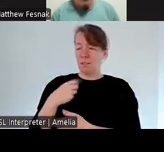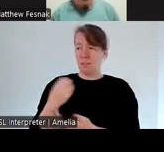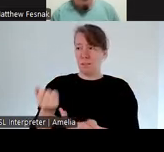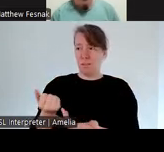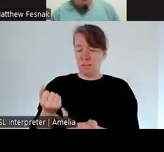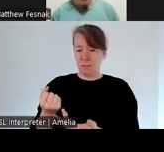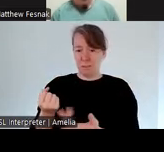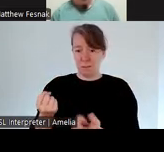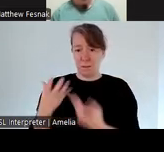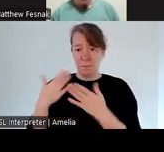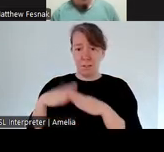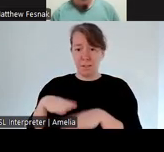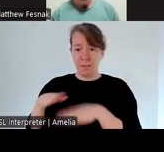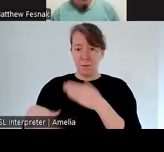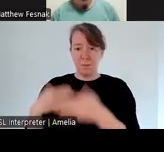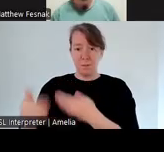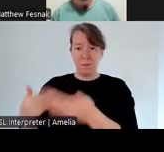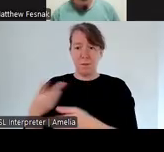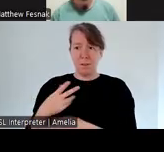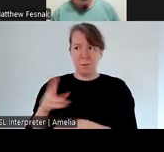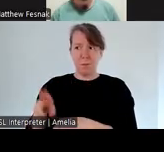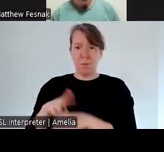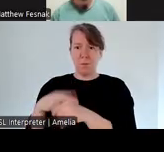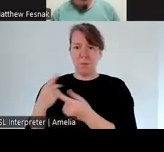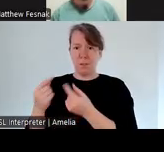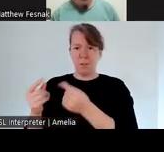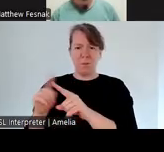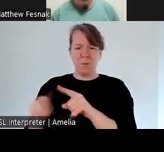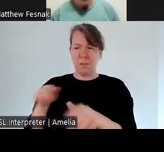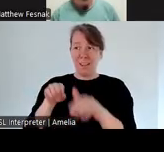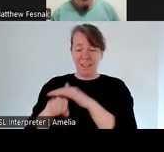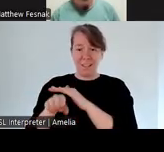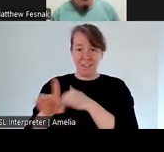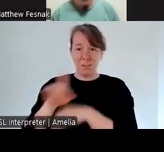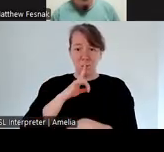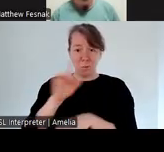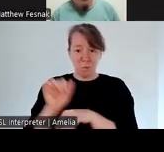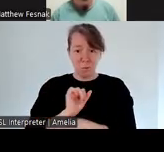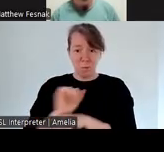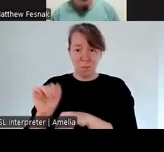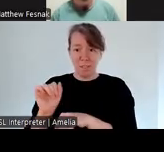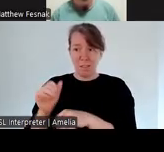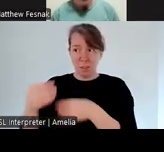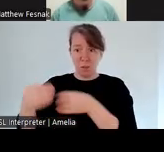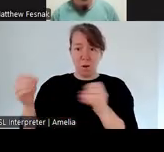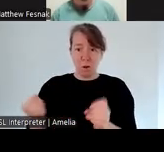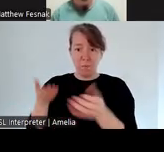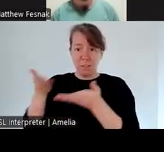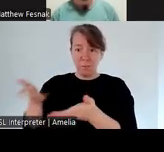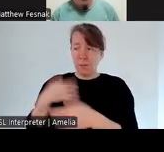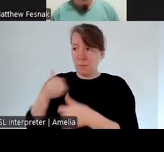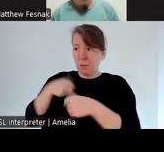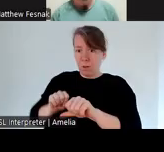applying that to accessing the, like, office space that I was trying to get to as an outsider at this building,